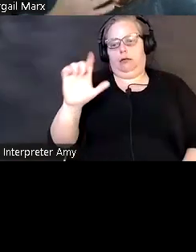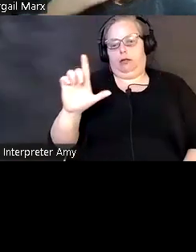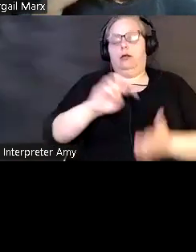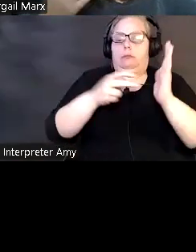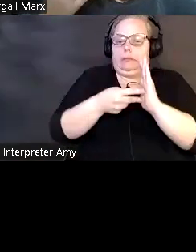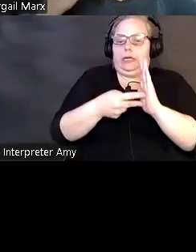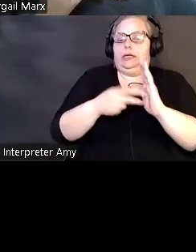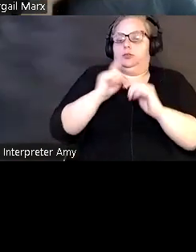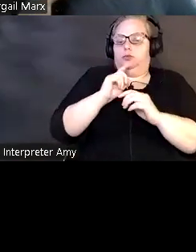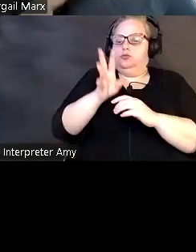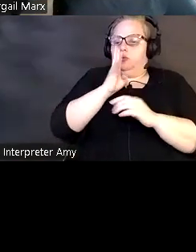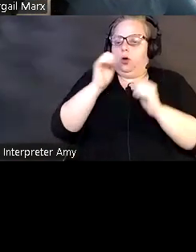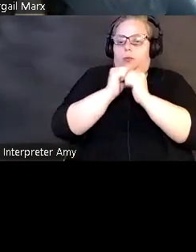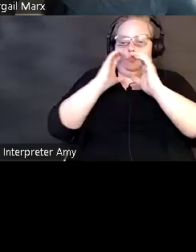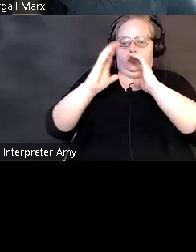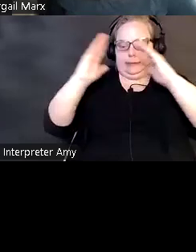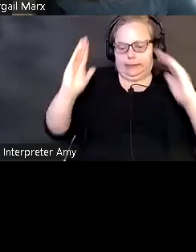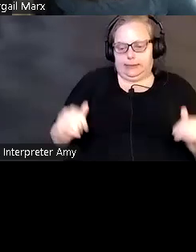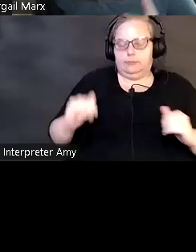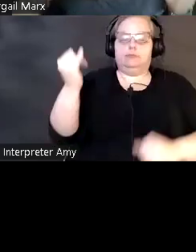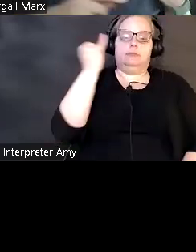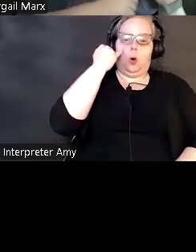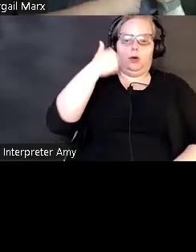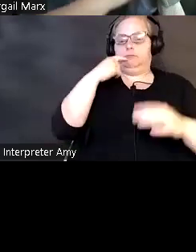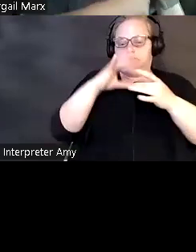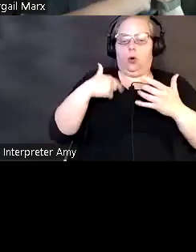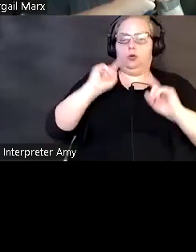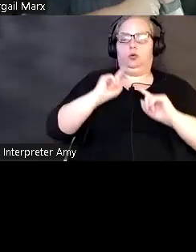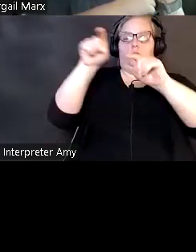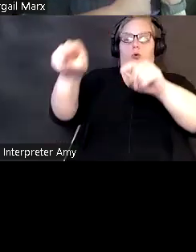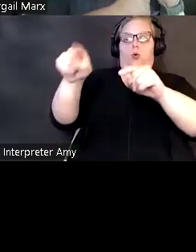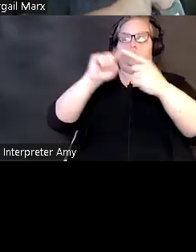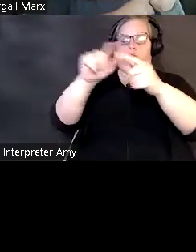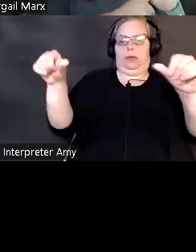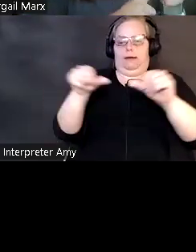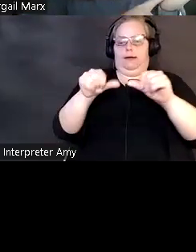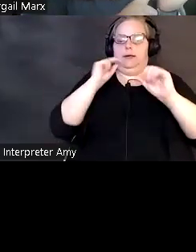So if I'm saying I want to go somewhere, I'm pointing to the pictures of the words